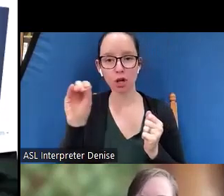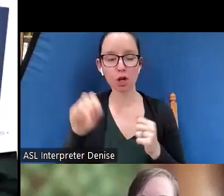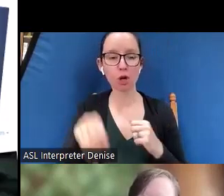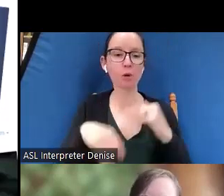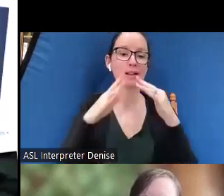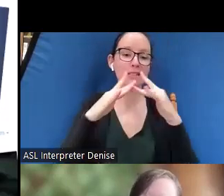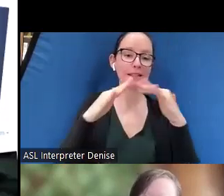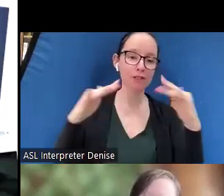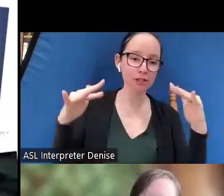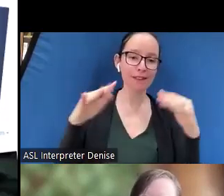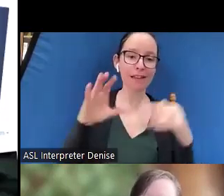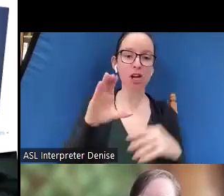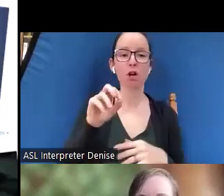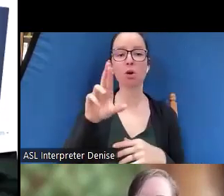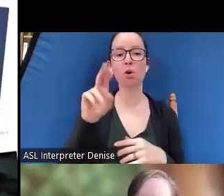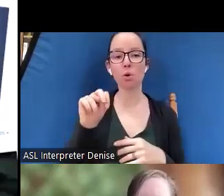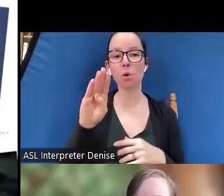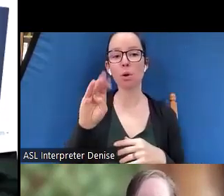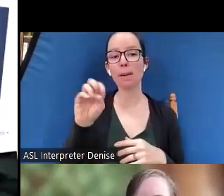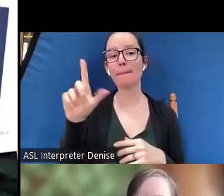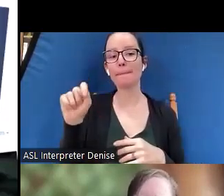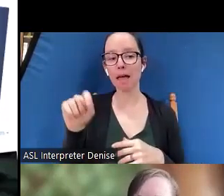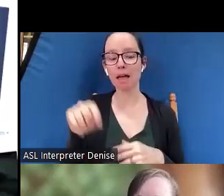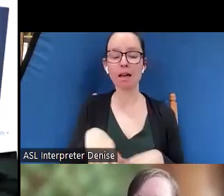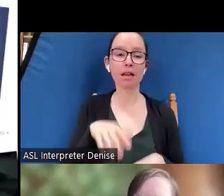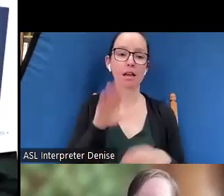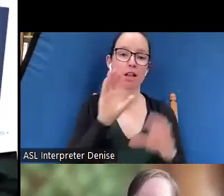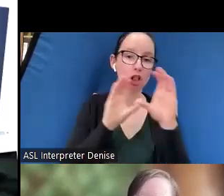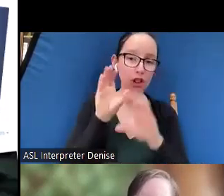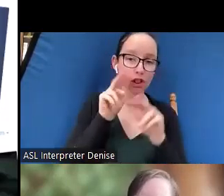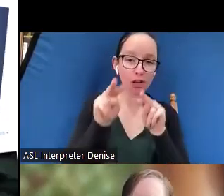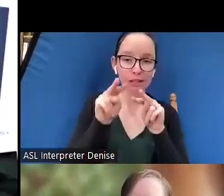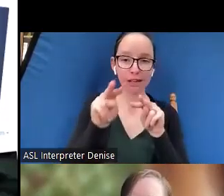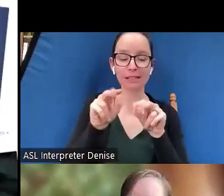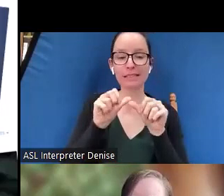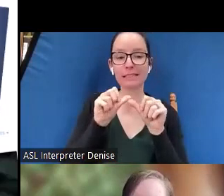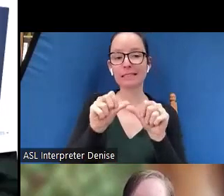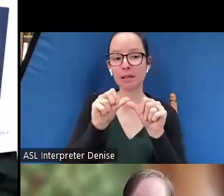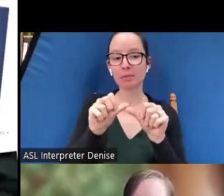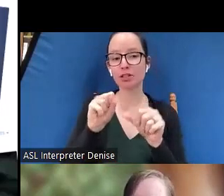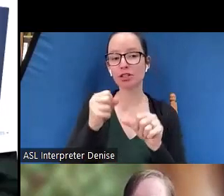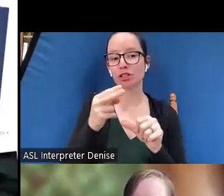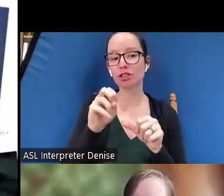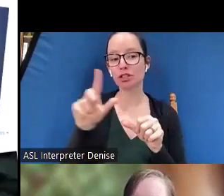looking at sustainable shellfish aquaculture, using robotics down